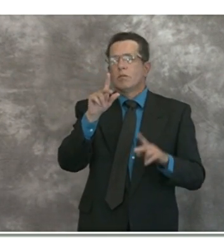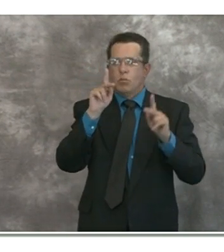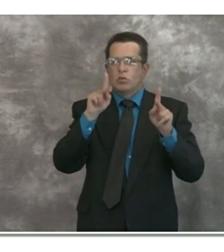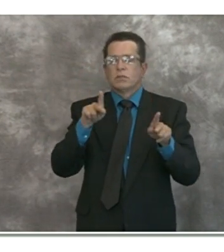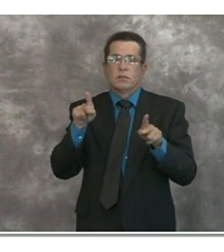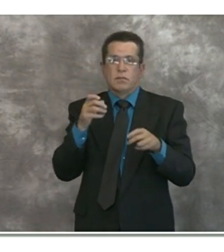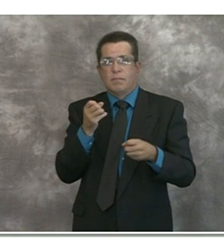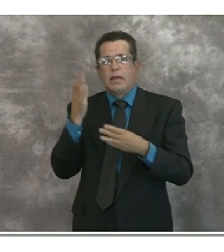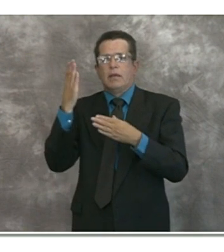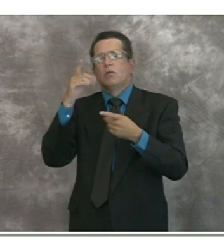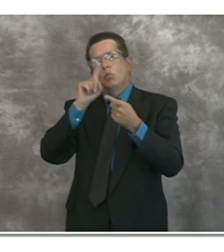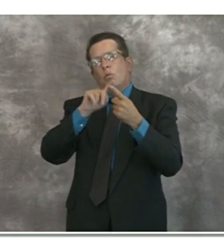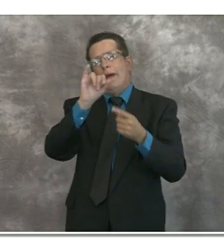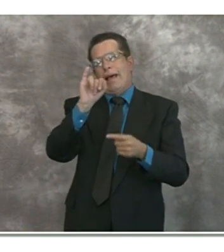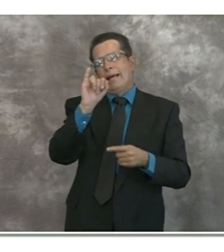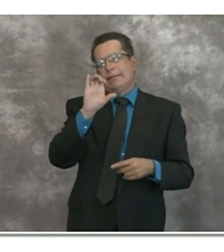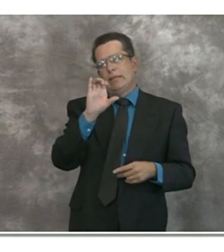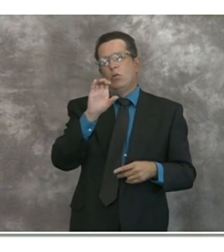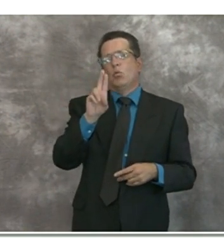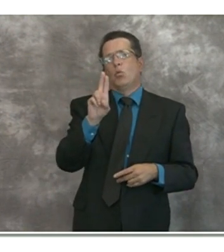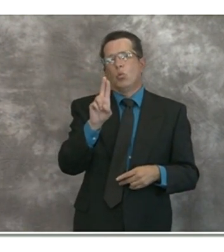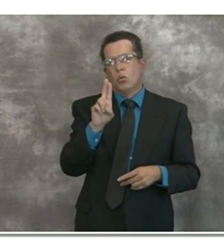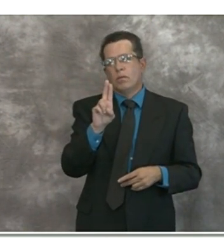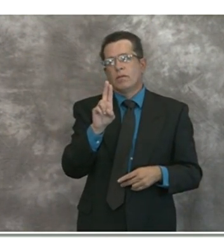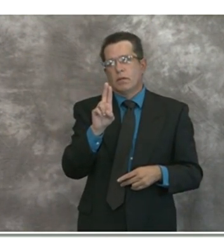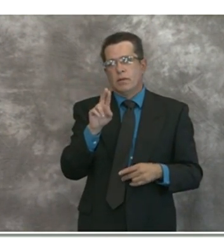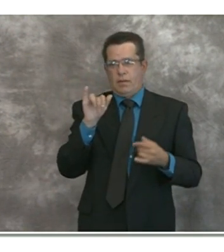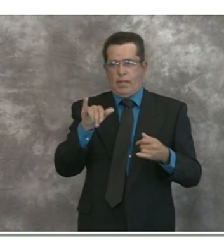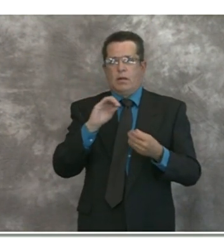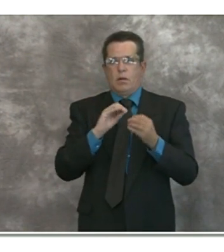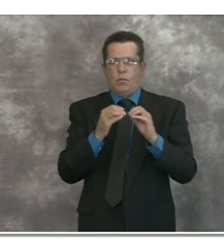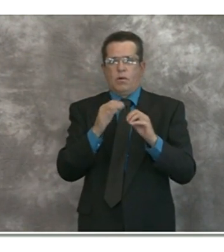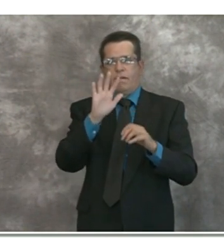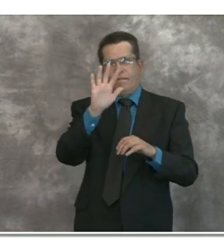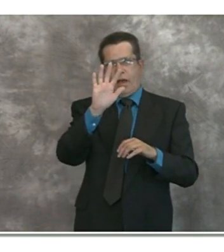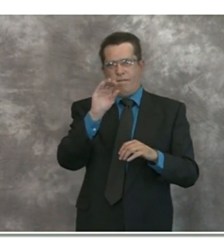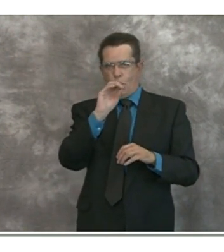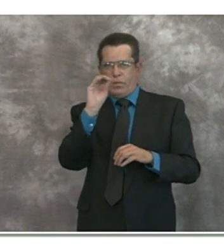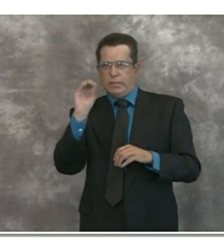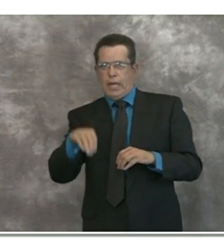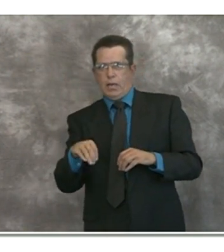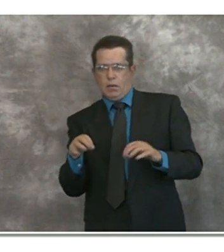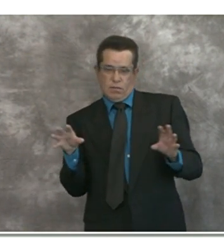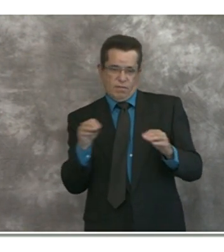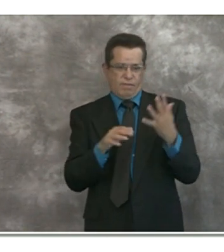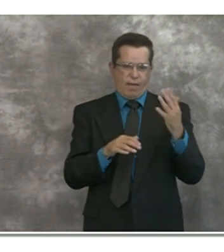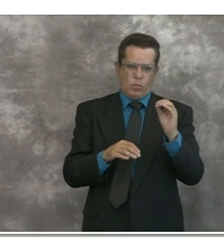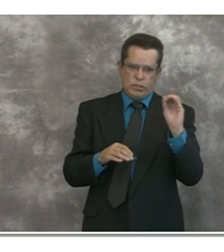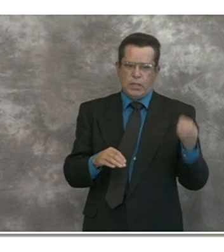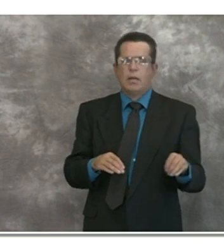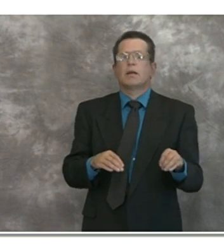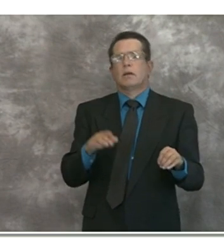CASES OF THAT NUMBER HOSPITALIZED. THIS INCLUDES 403. INDIVIDUALS THAT HAVE